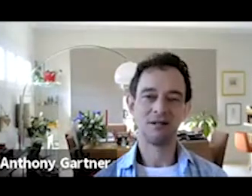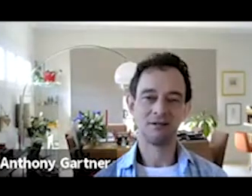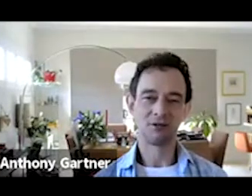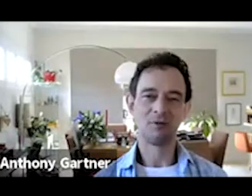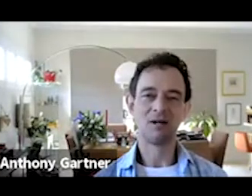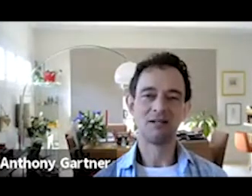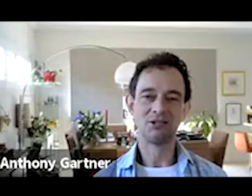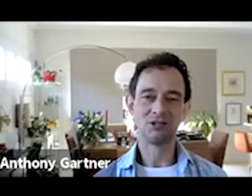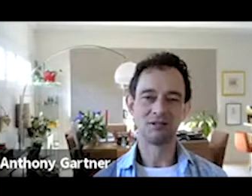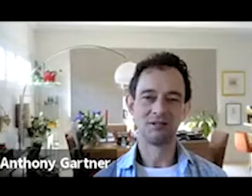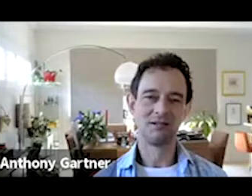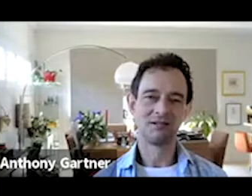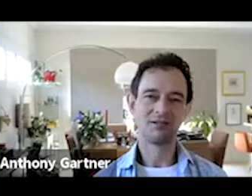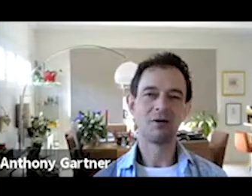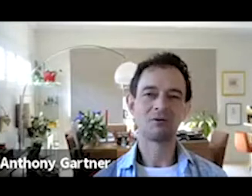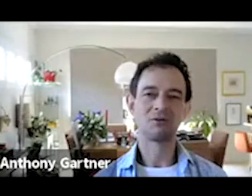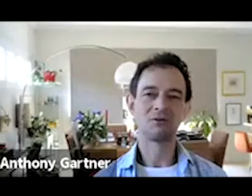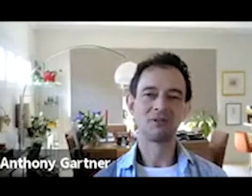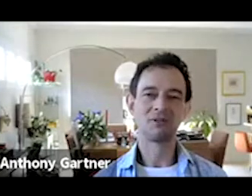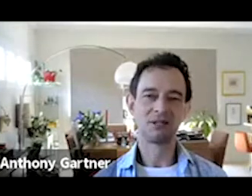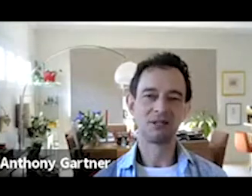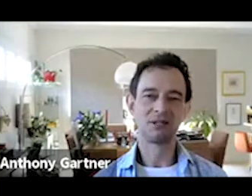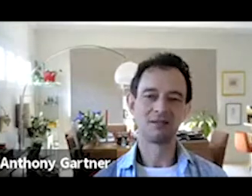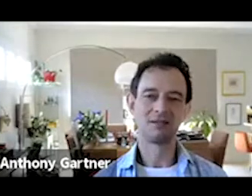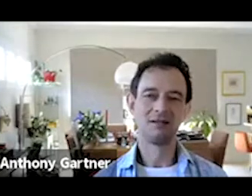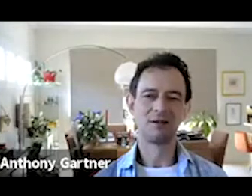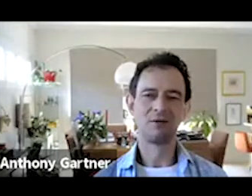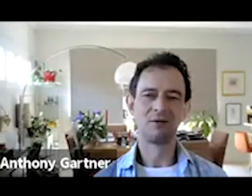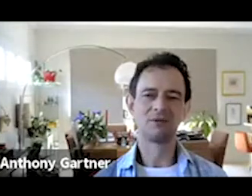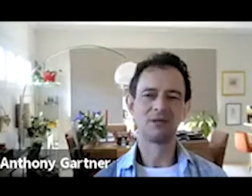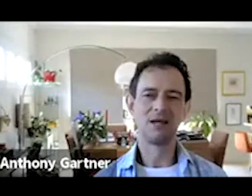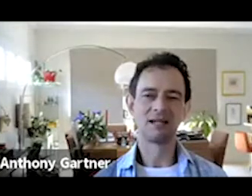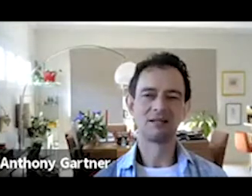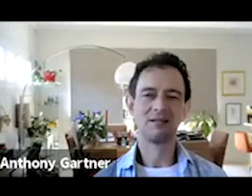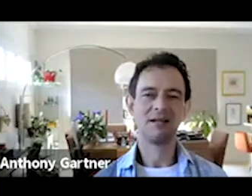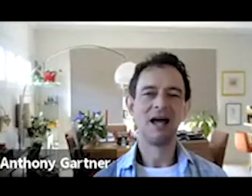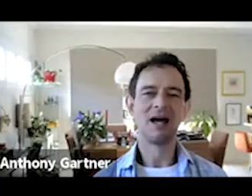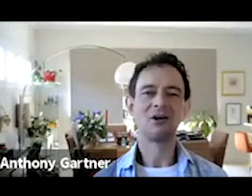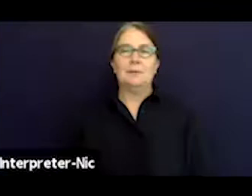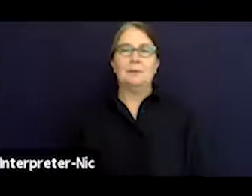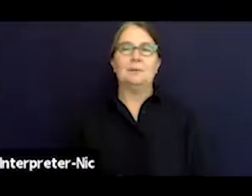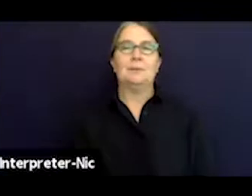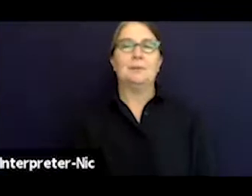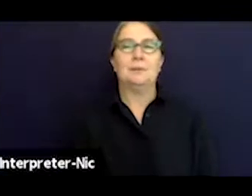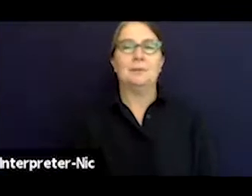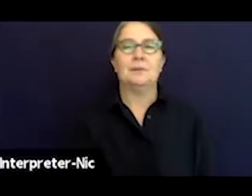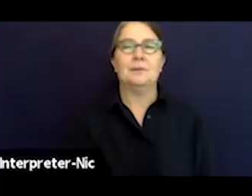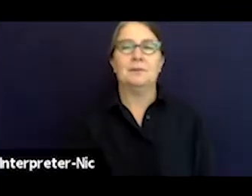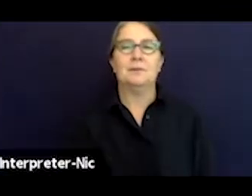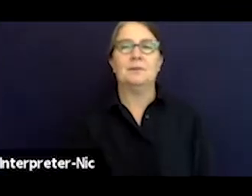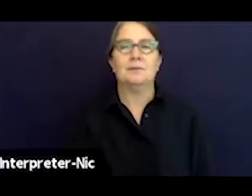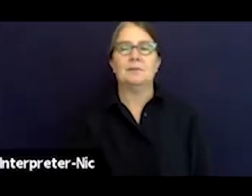The Copyright Ninja, Going Alt-AC, A Guide to Alternative Academic Careers,